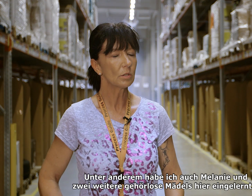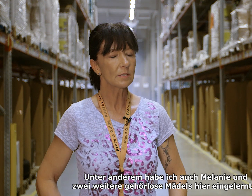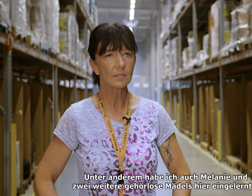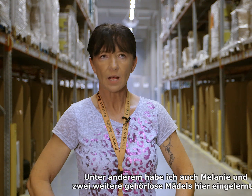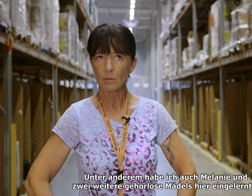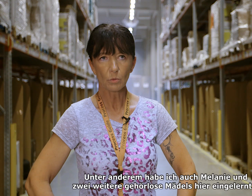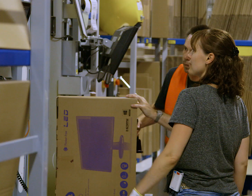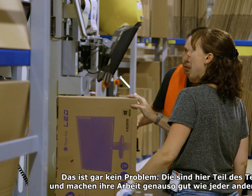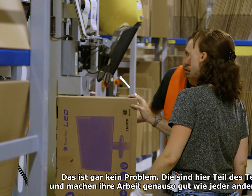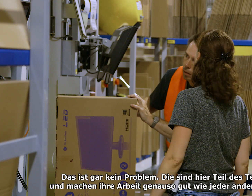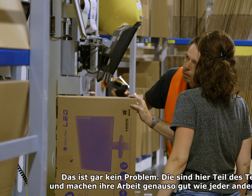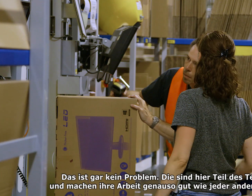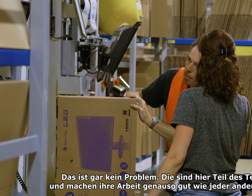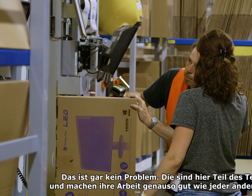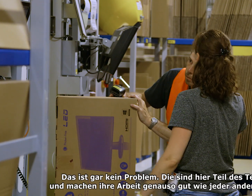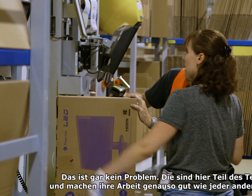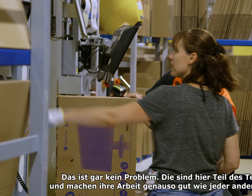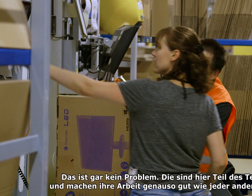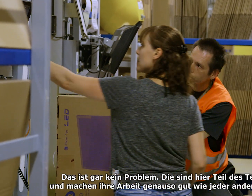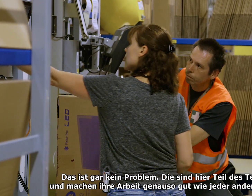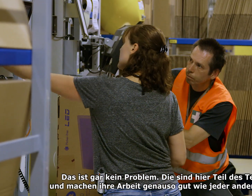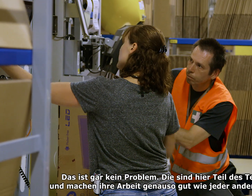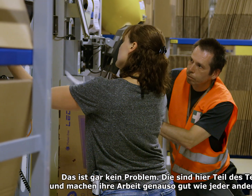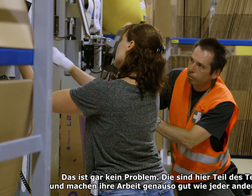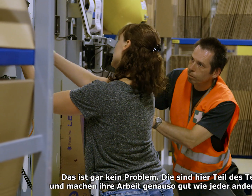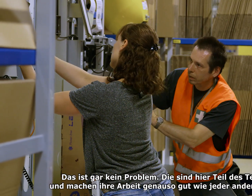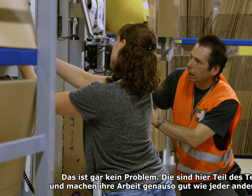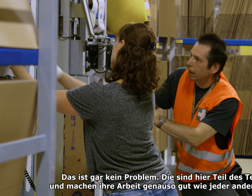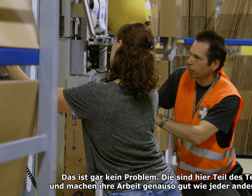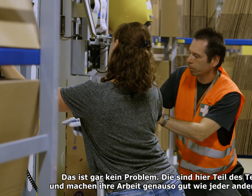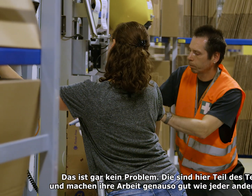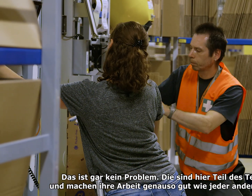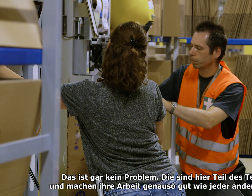And there aren't any problems. They're part of the team here and they do their job just as well as everyone else here.